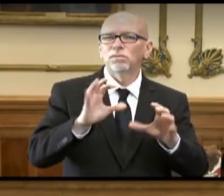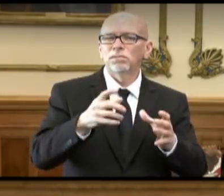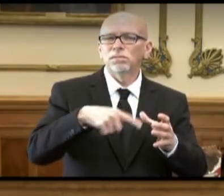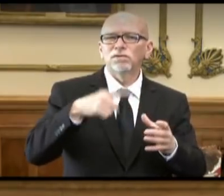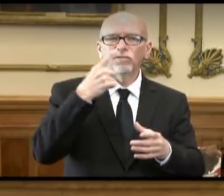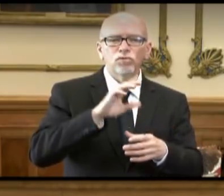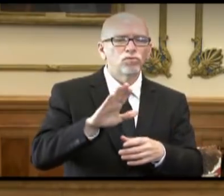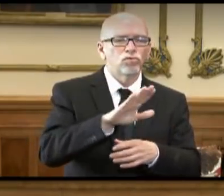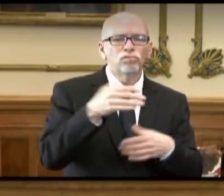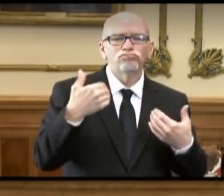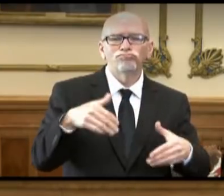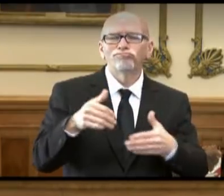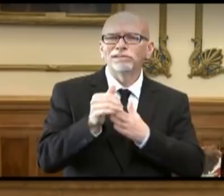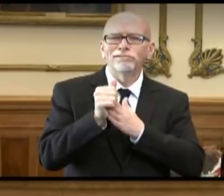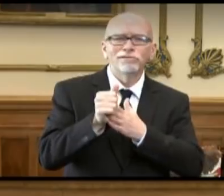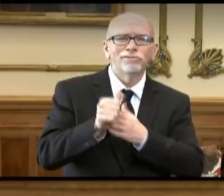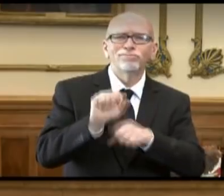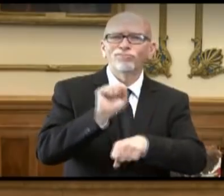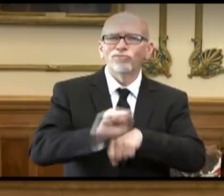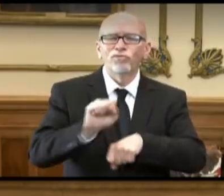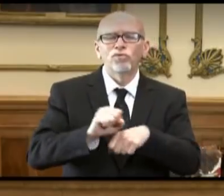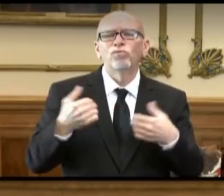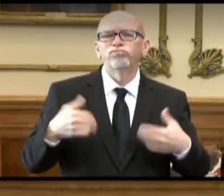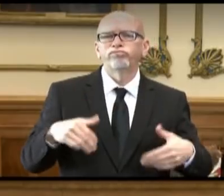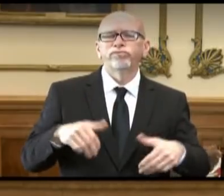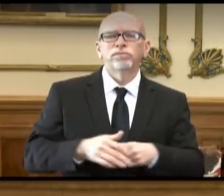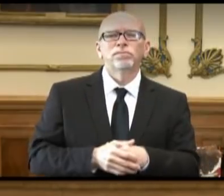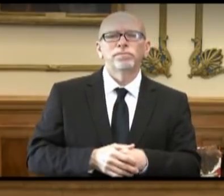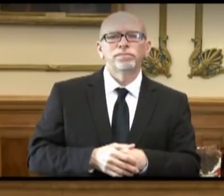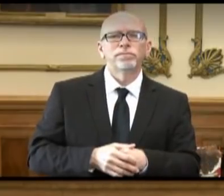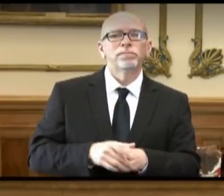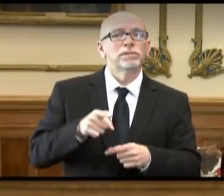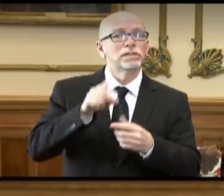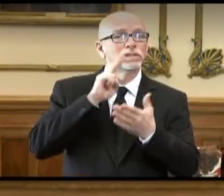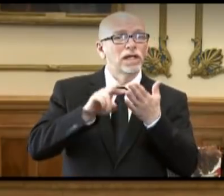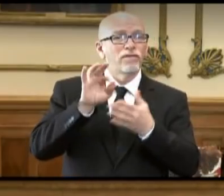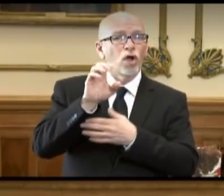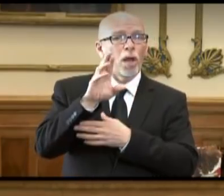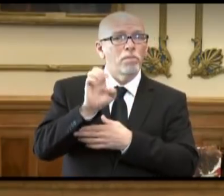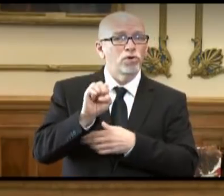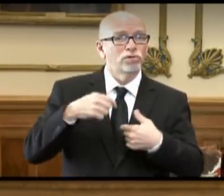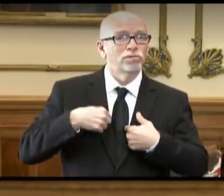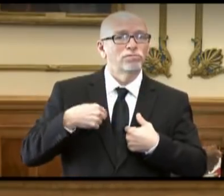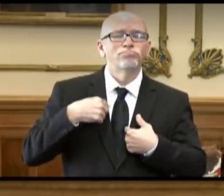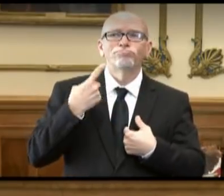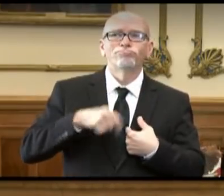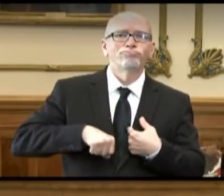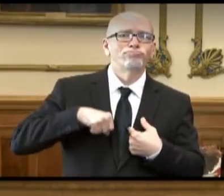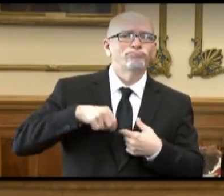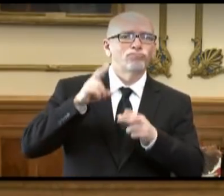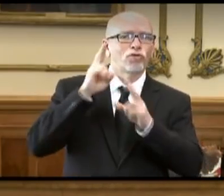I WOULD ALSO LIKE TO THANK THE